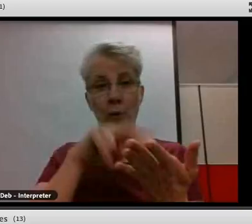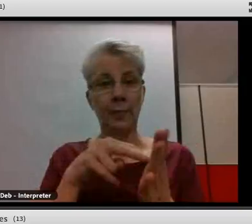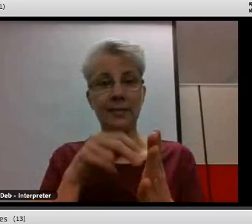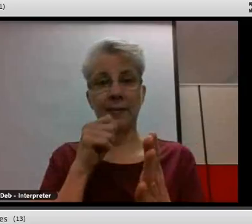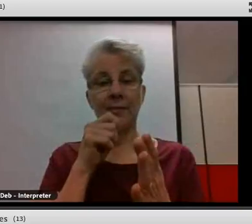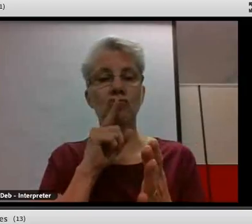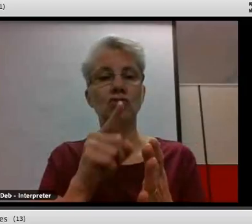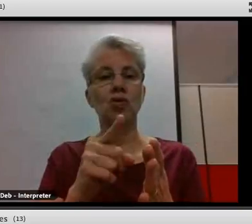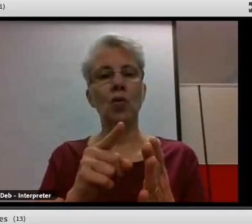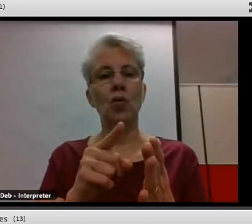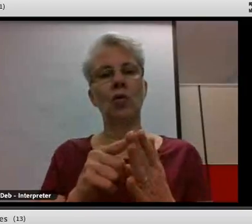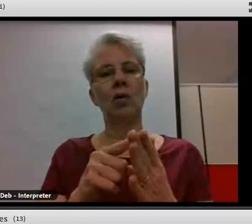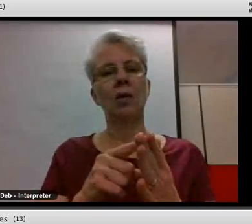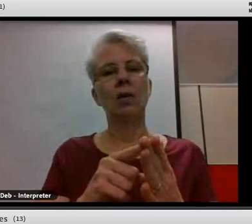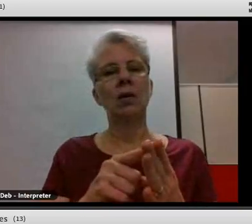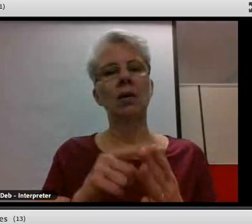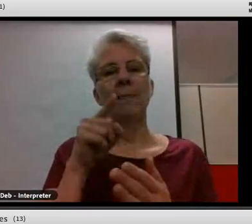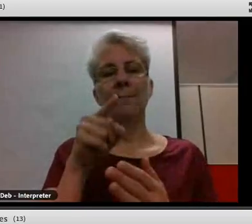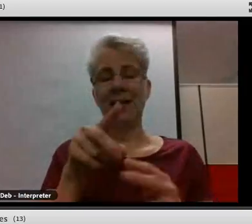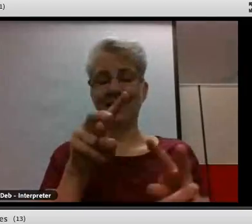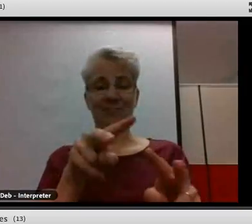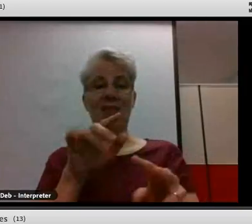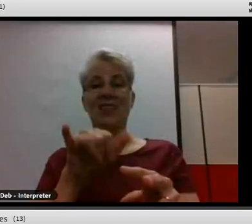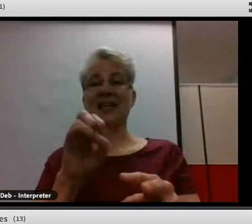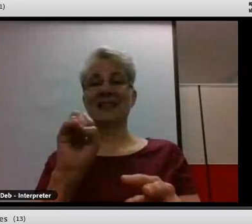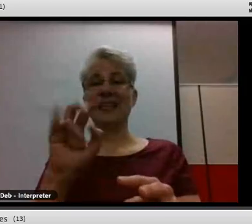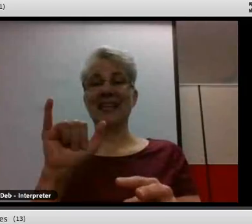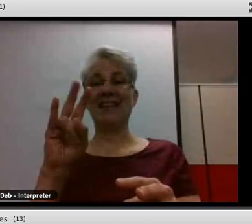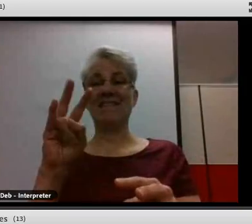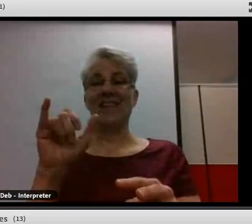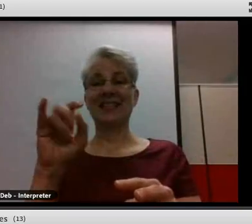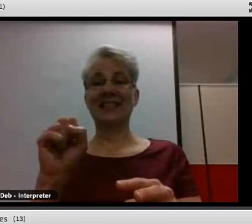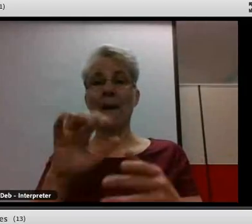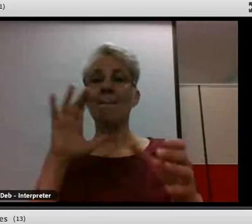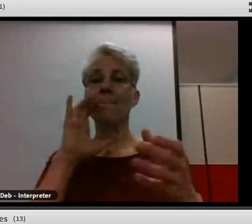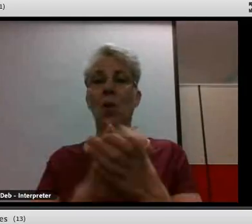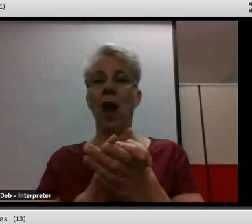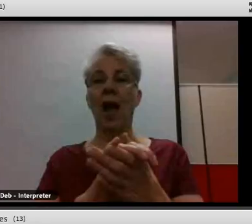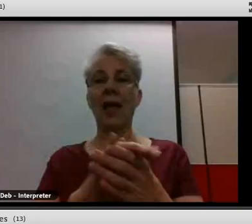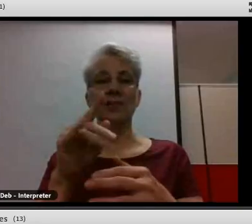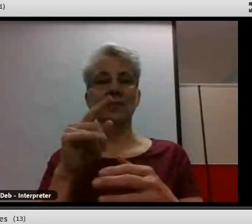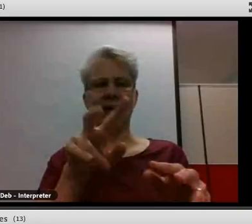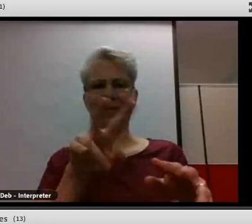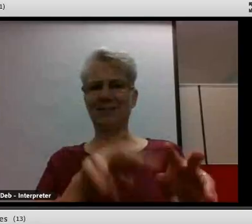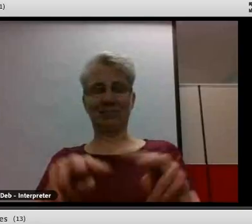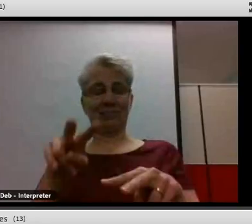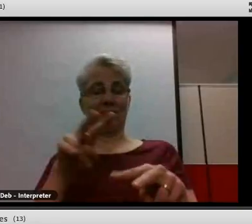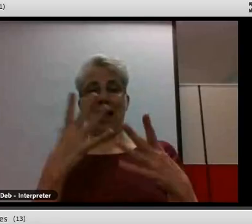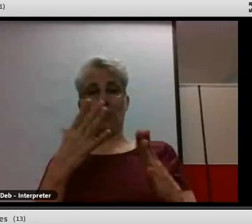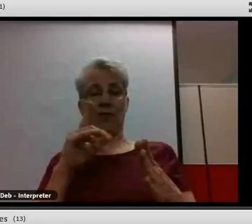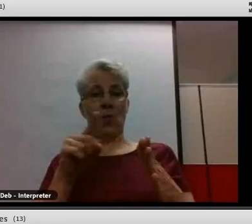Access by everyone regardless of disability is an essential aspect." So in case we didn't already know that,